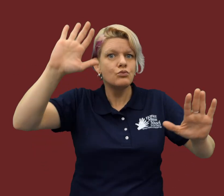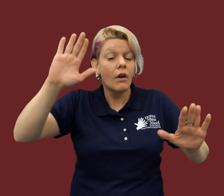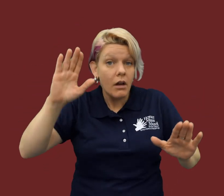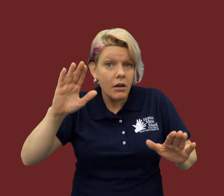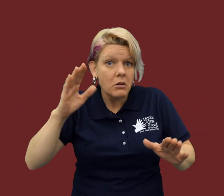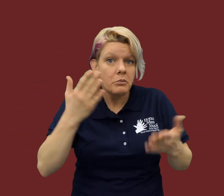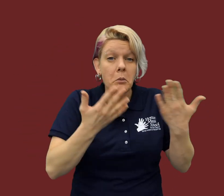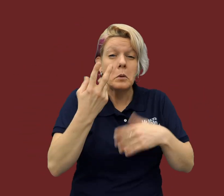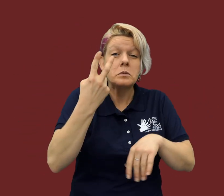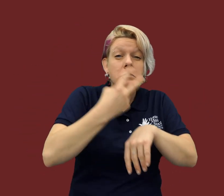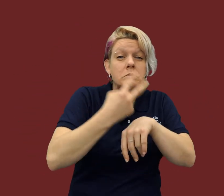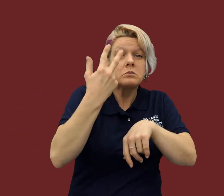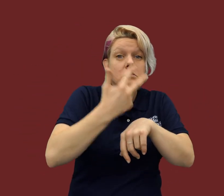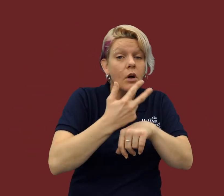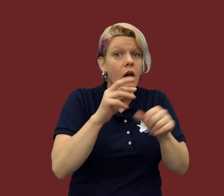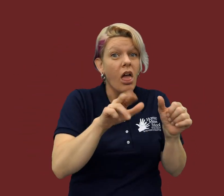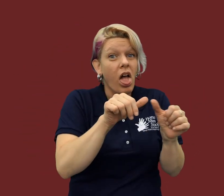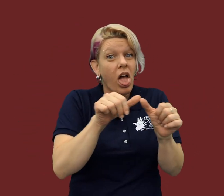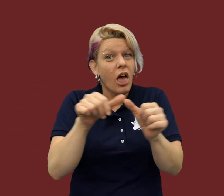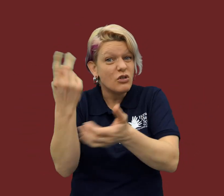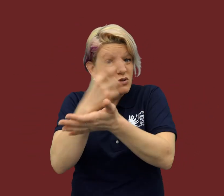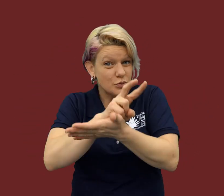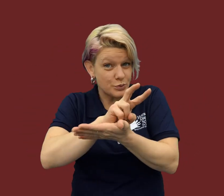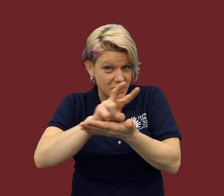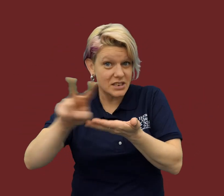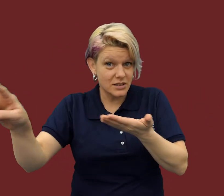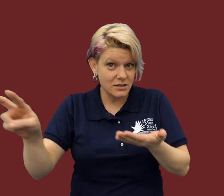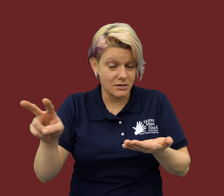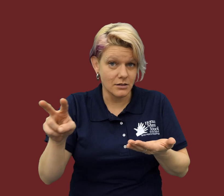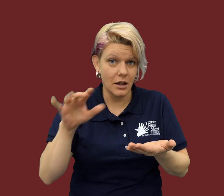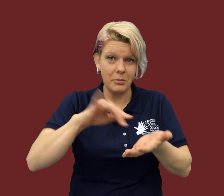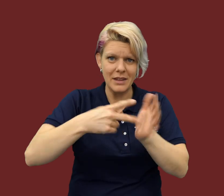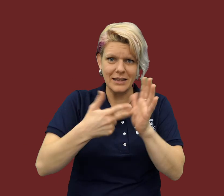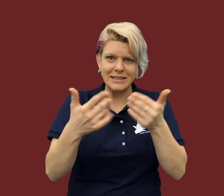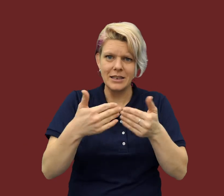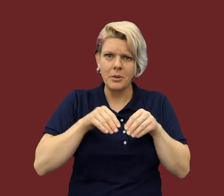to show symptoms. When people do not realize they are carrying the virus and go on with